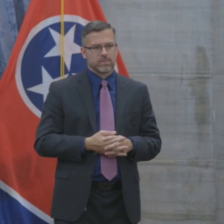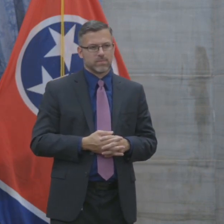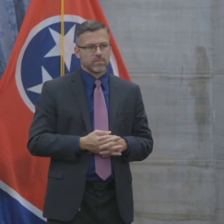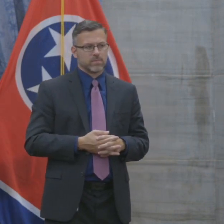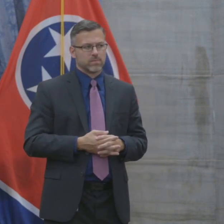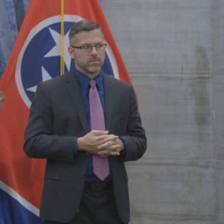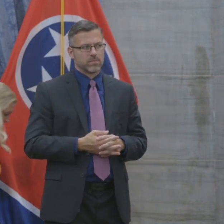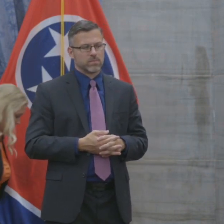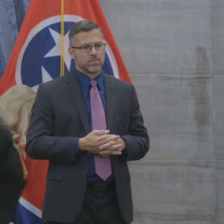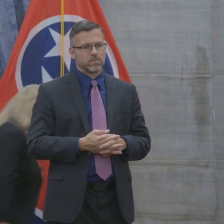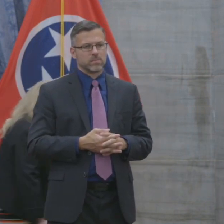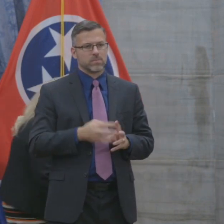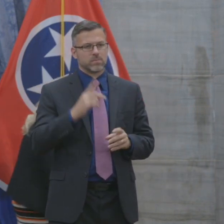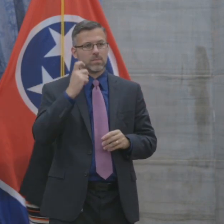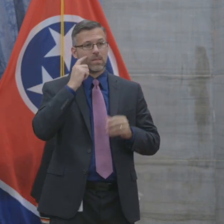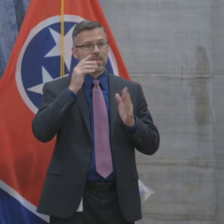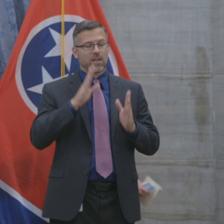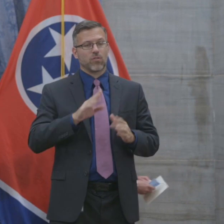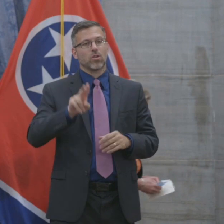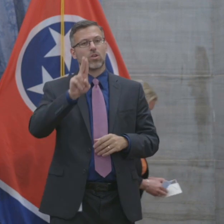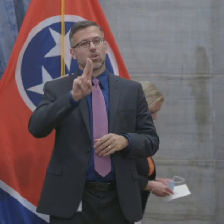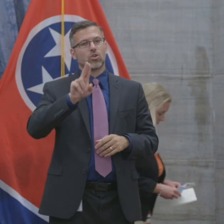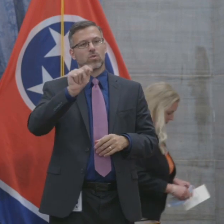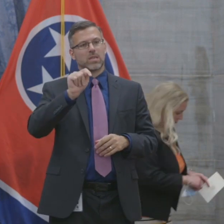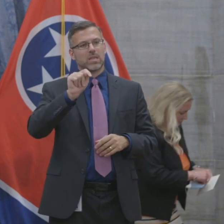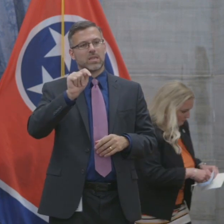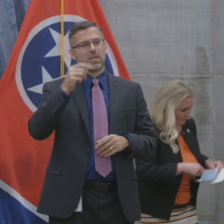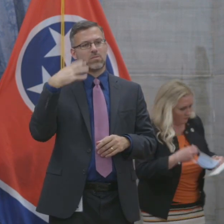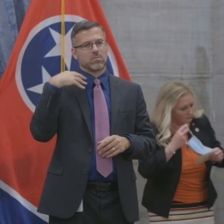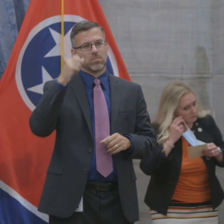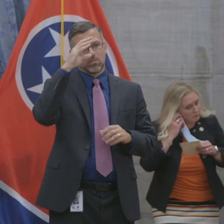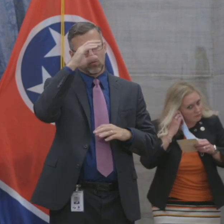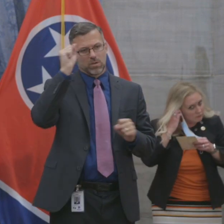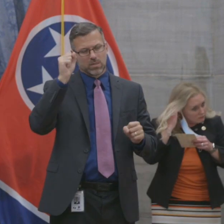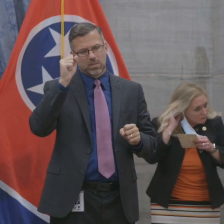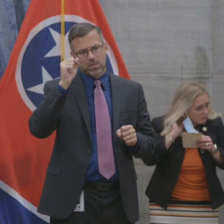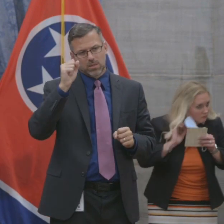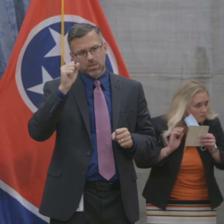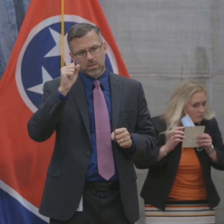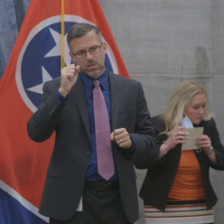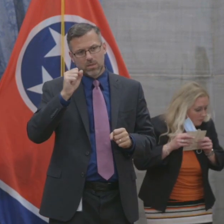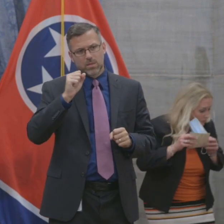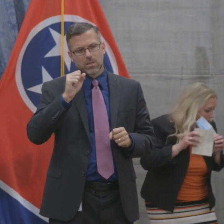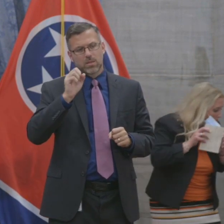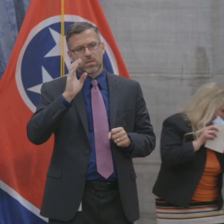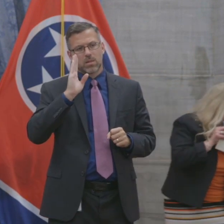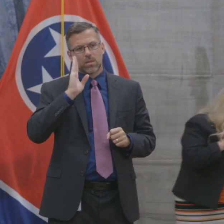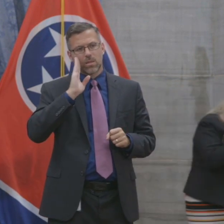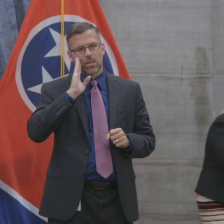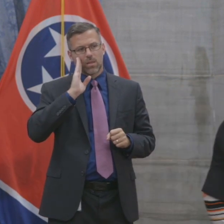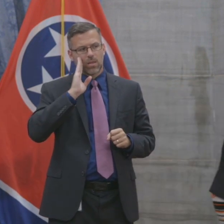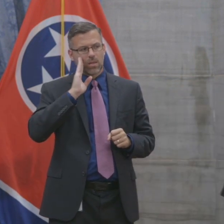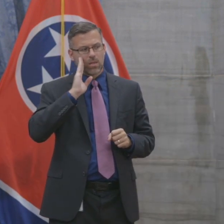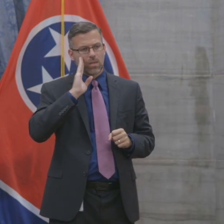that we're looking into. You know, you have to recognize that not every parent wants their information shared about their